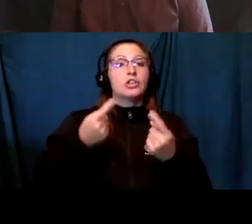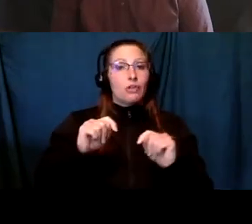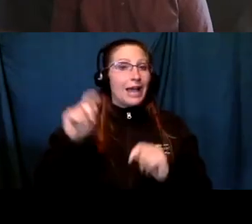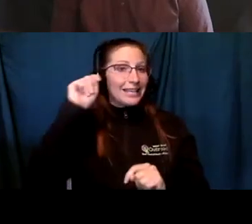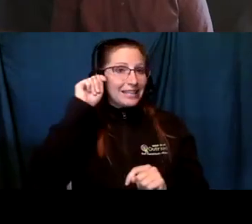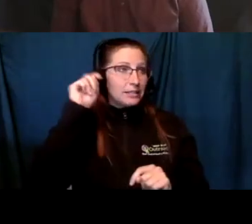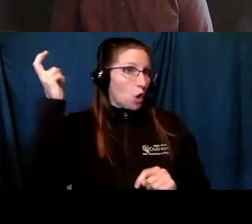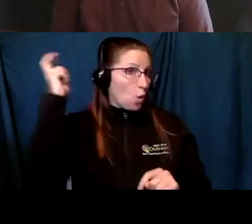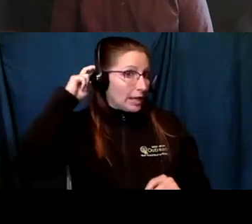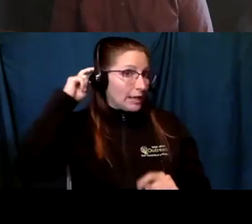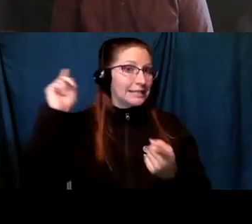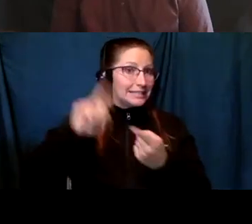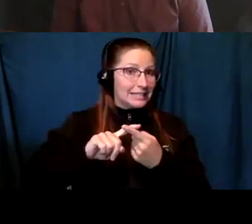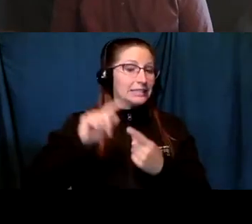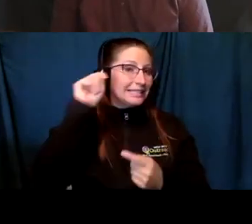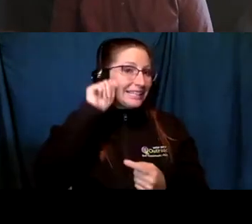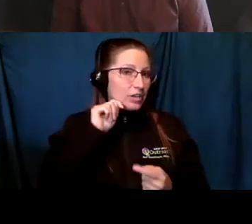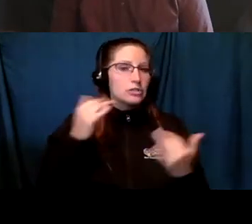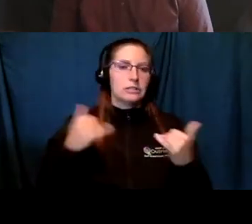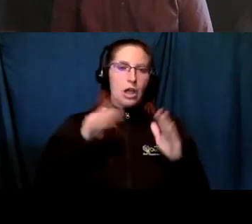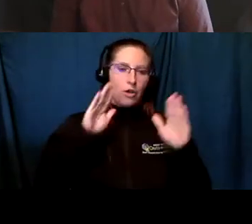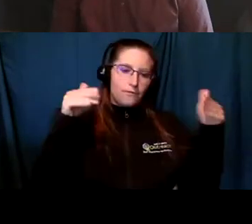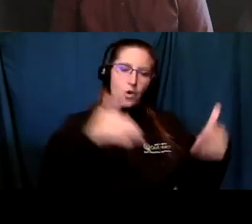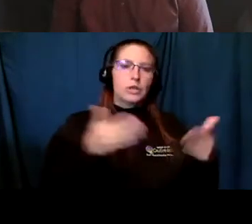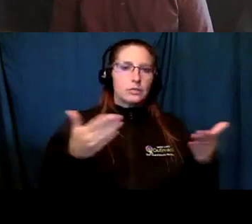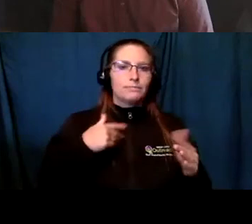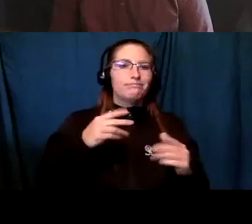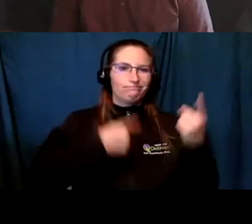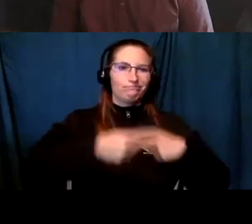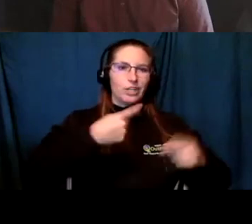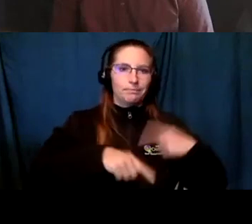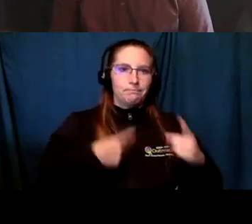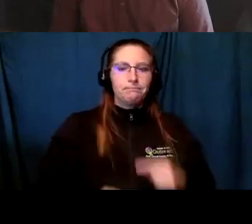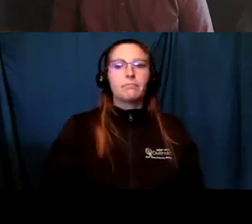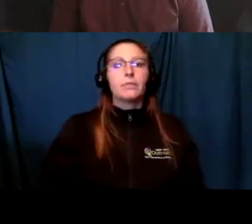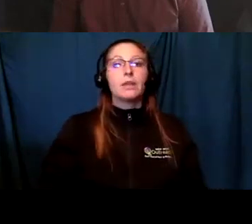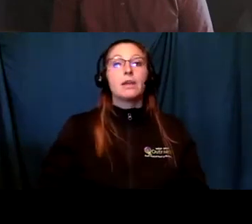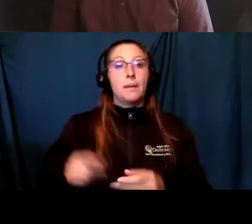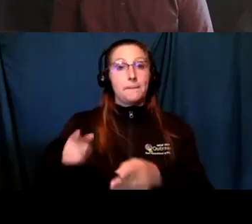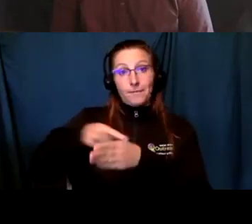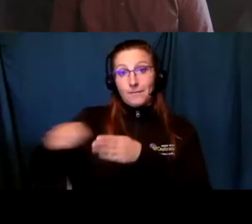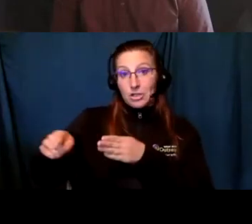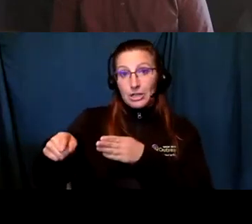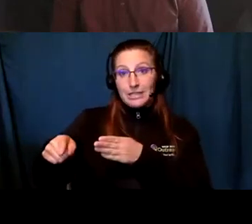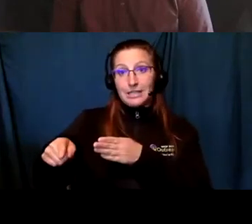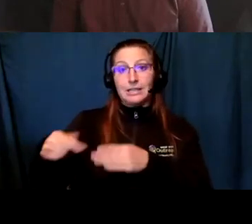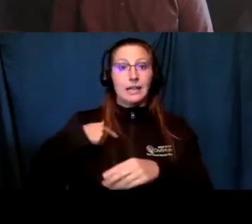and so our focus is really sign language. And then professionally, I worked for Wisconsin Sound